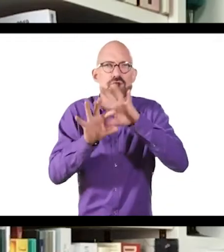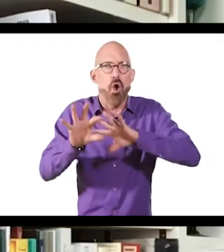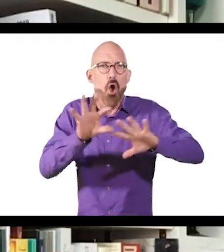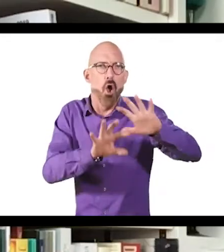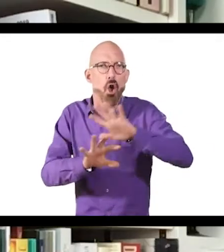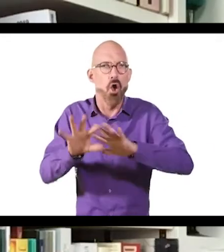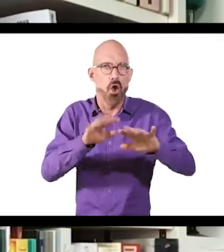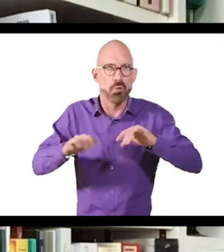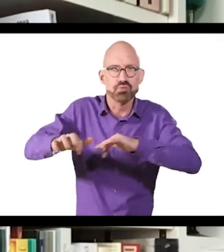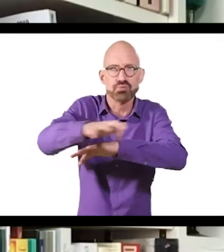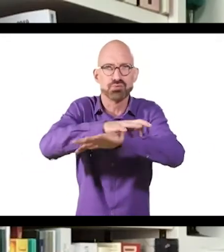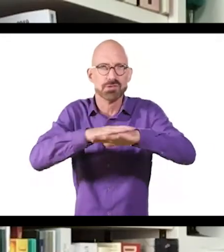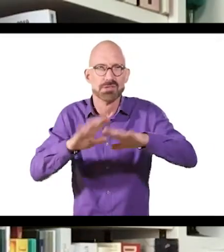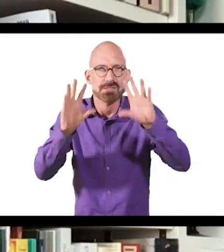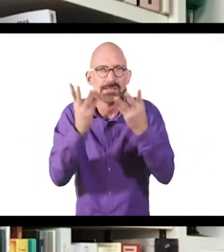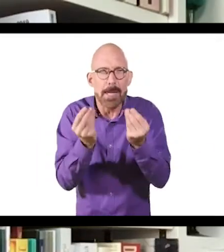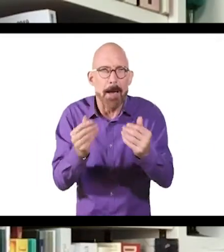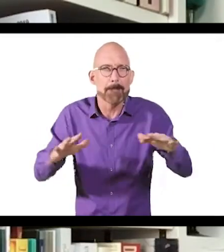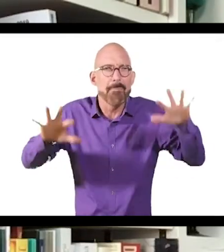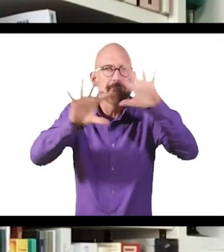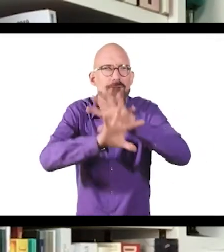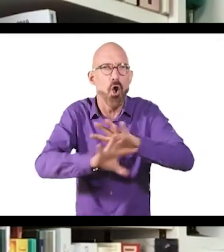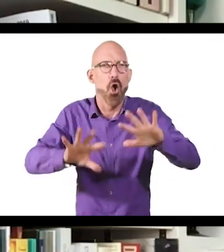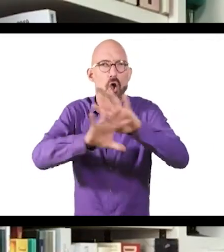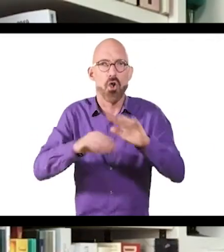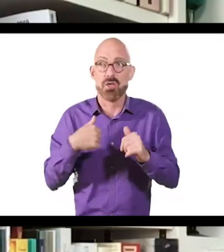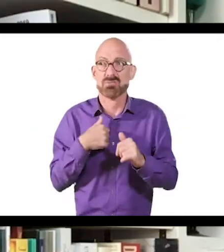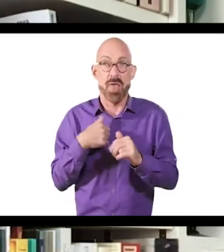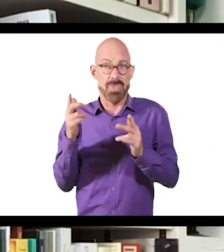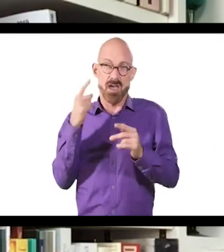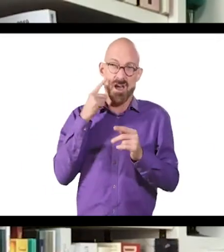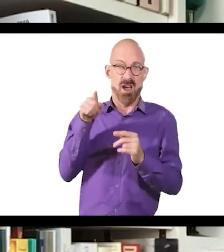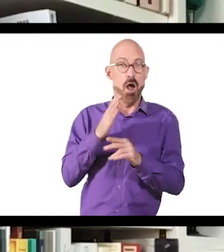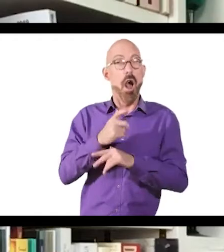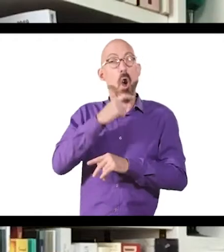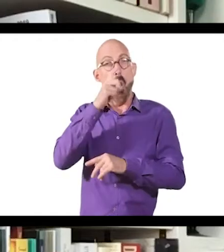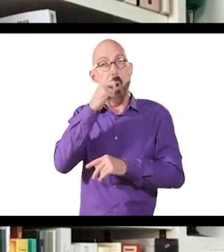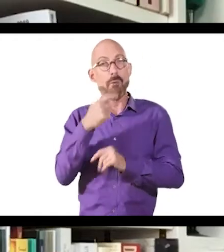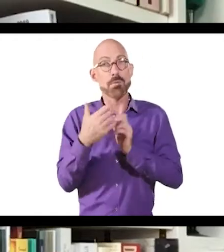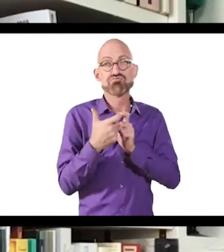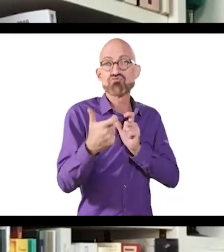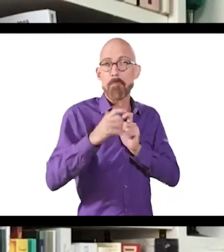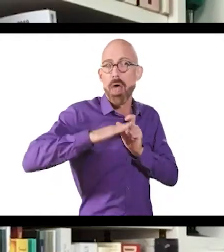"Is this really what I want? I feel kind of a fool." You know, sort of insecurities, silliness.